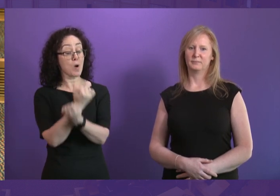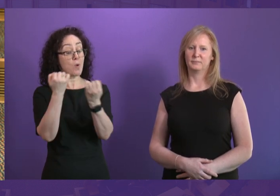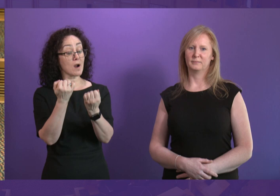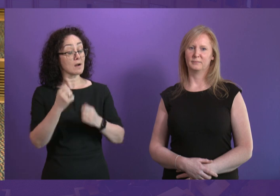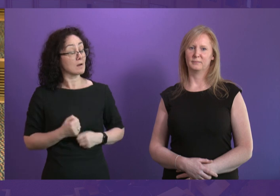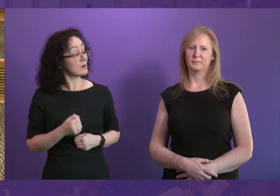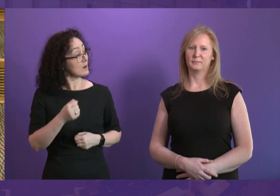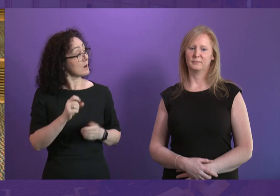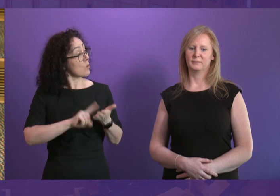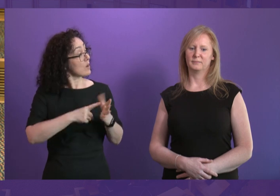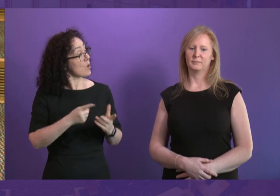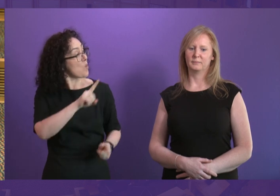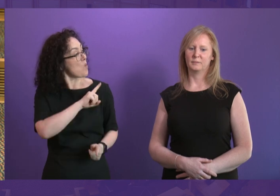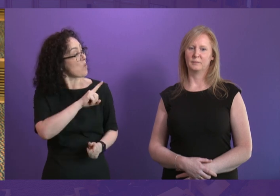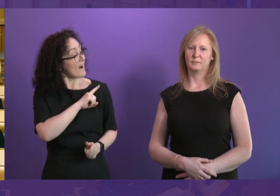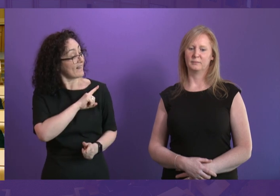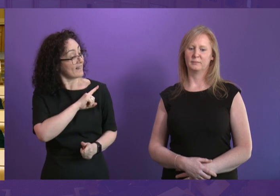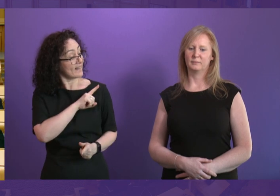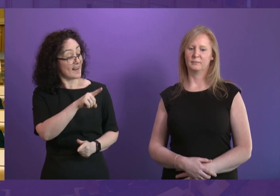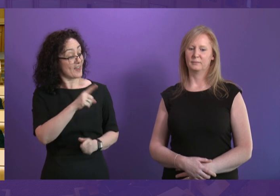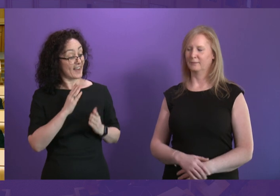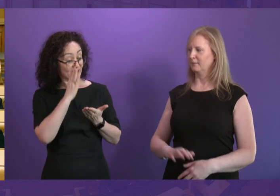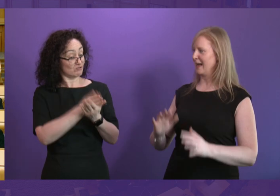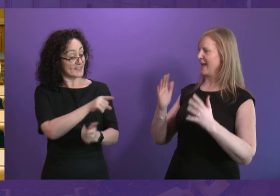do not trust Tory councils.